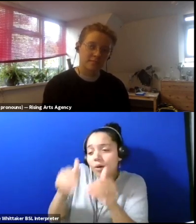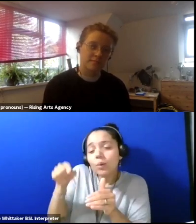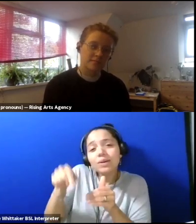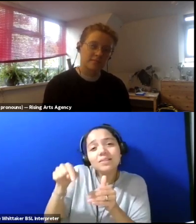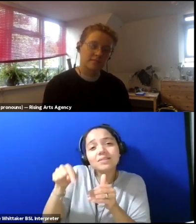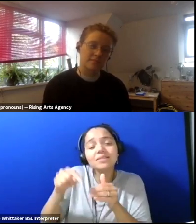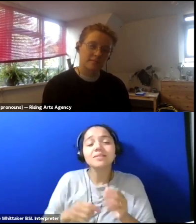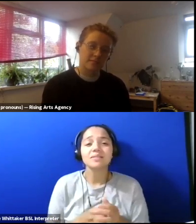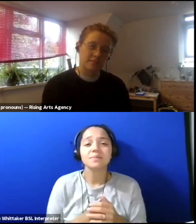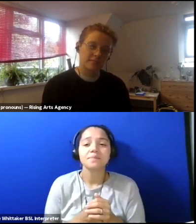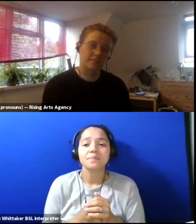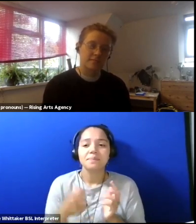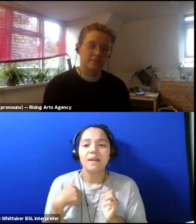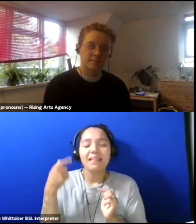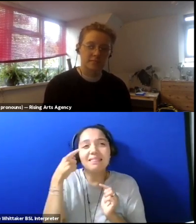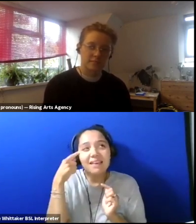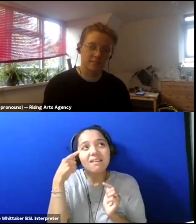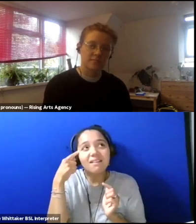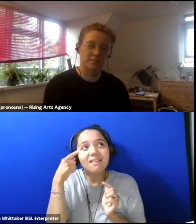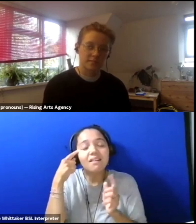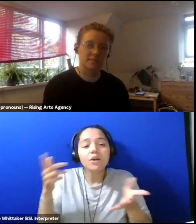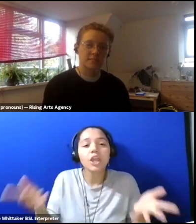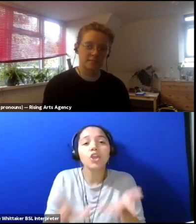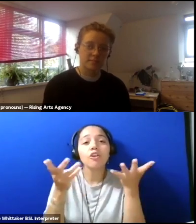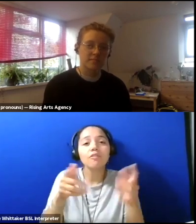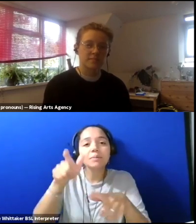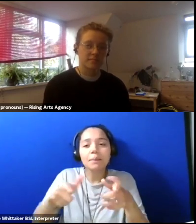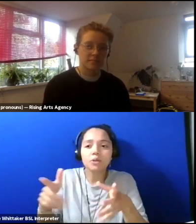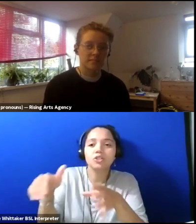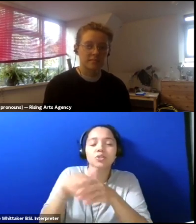I think one thing that we encourage people to join, though, is what we